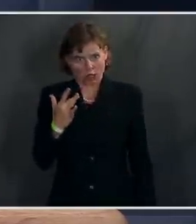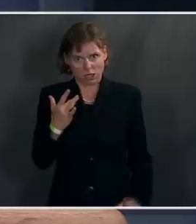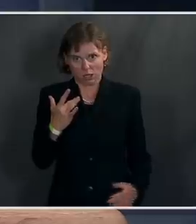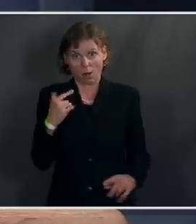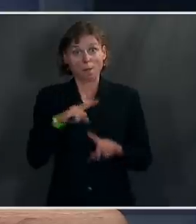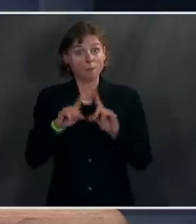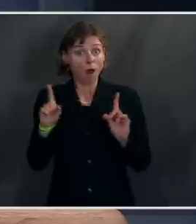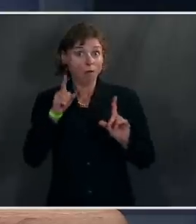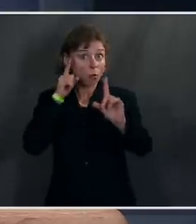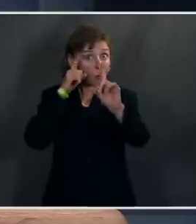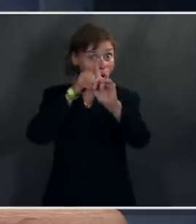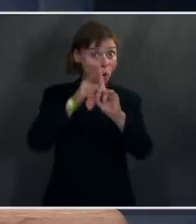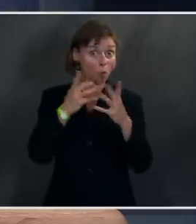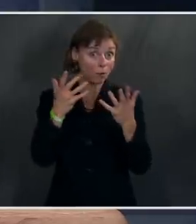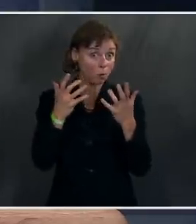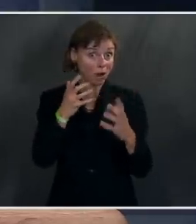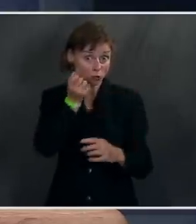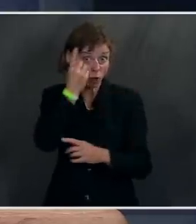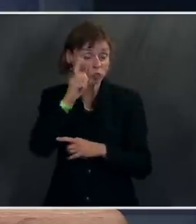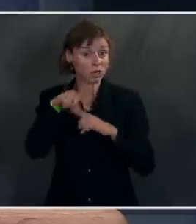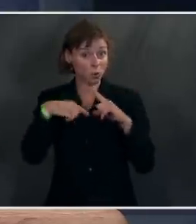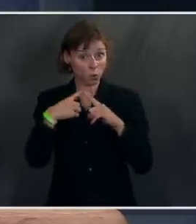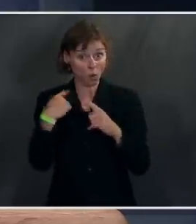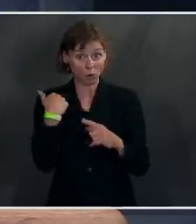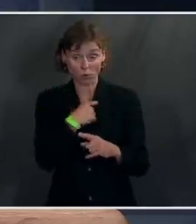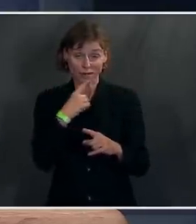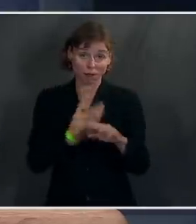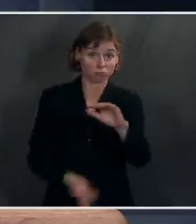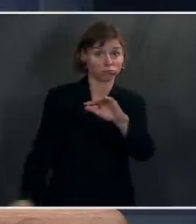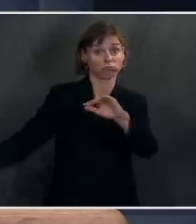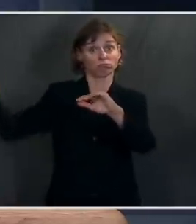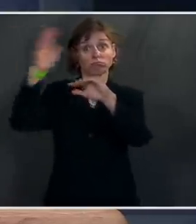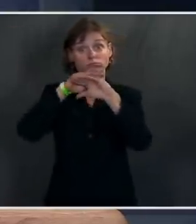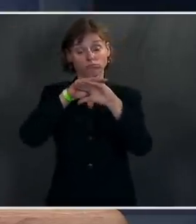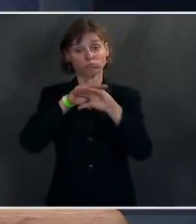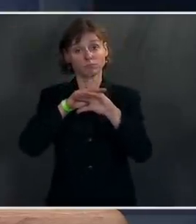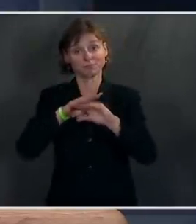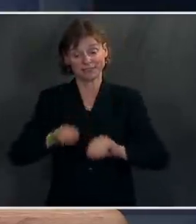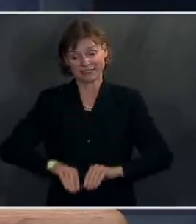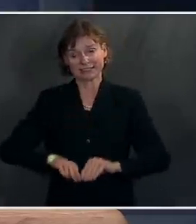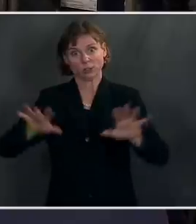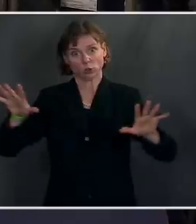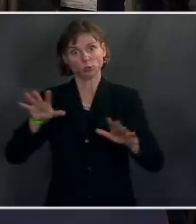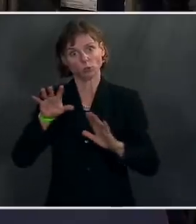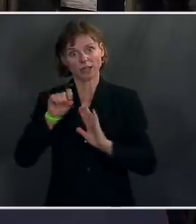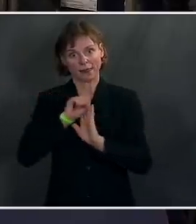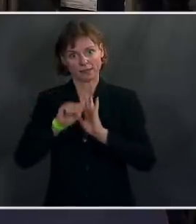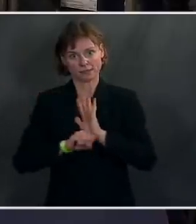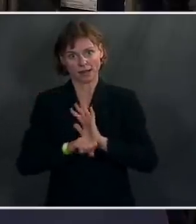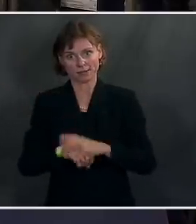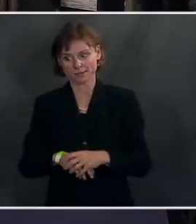of when we'll be able to ramp up distribution to states. The Press: On something like today,